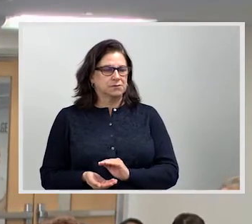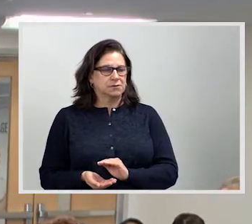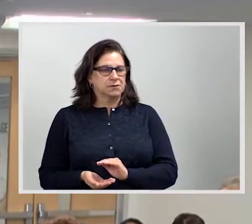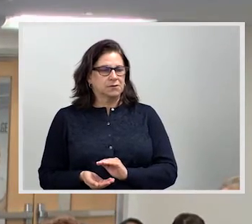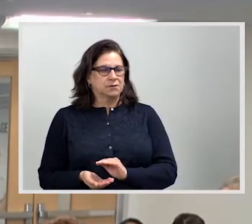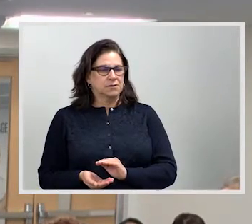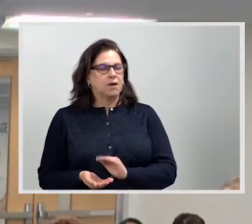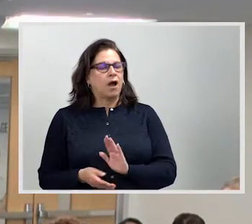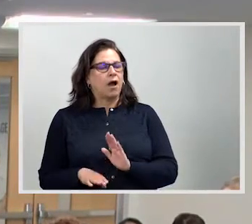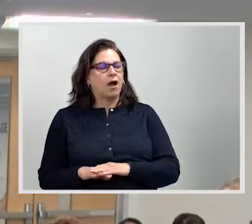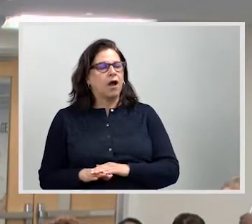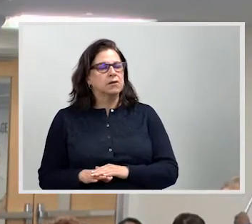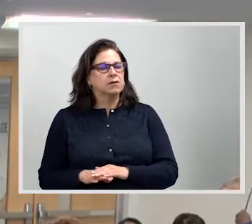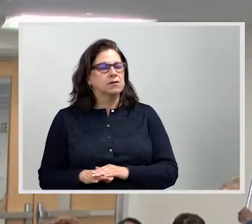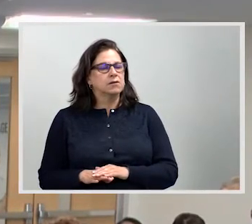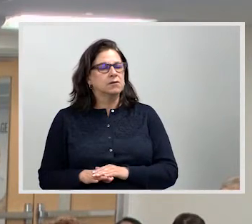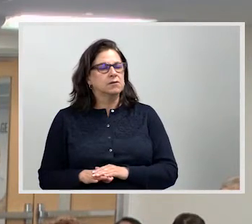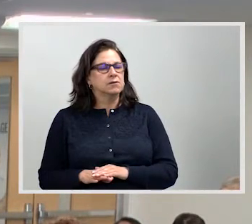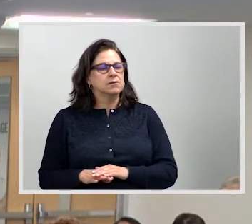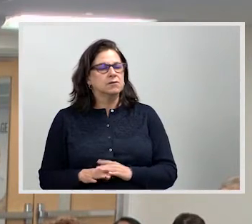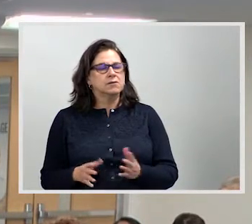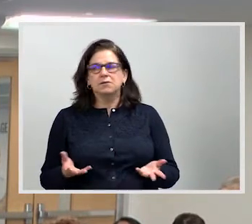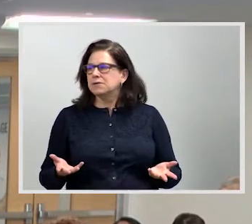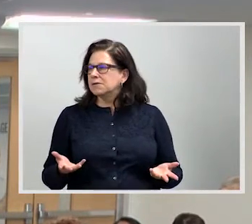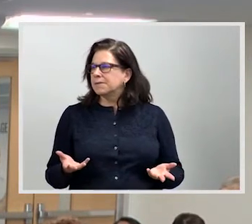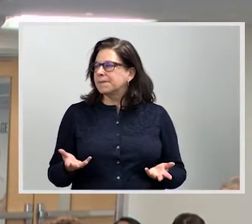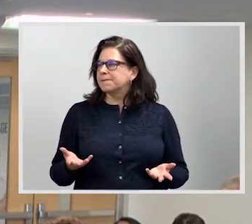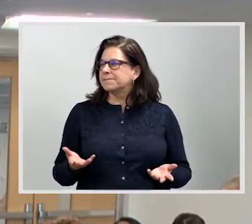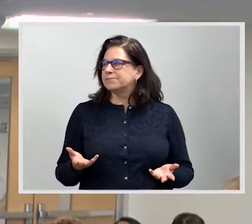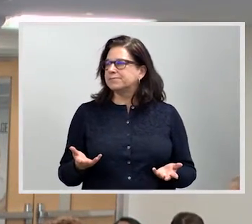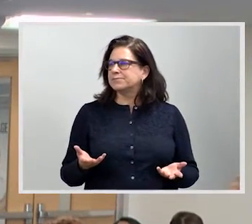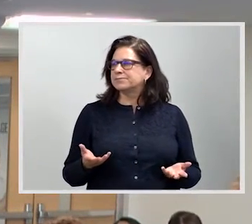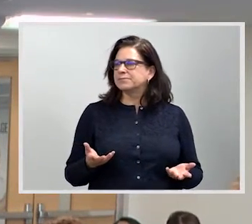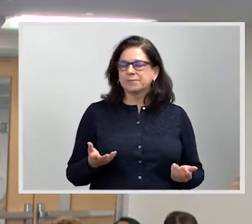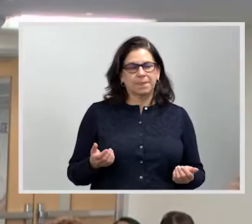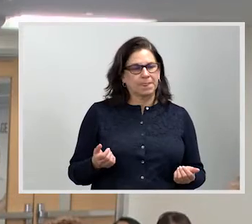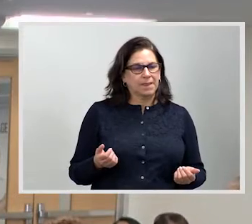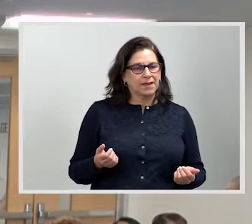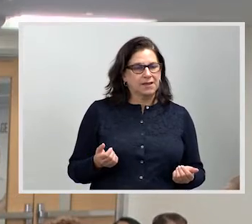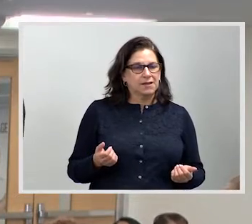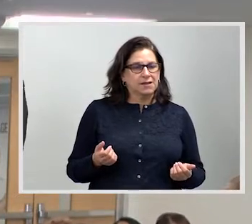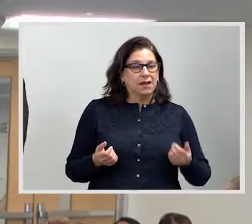BUT WE THINK A BOOST IN HEALTH AND HUMAN SERVICES TO 29% WILL